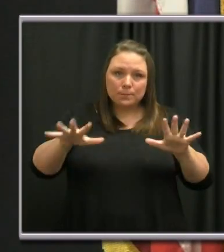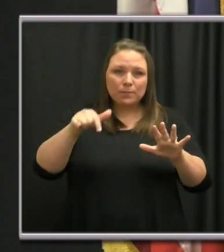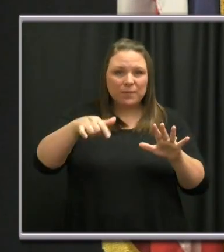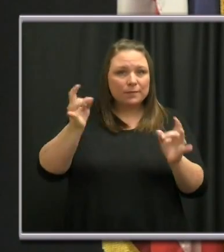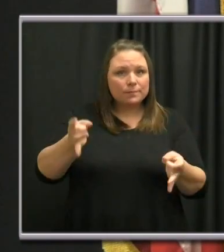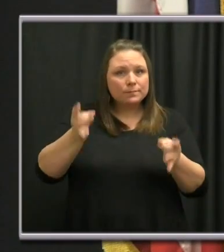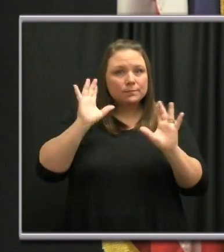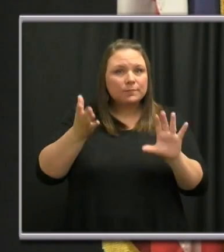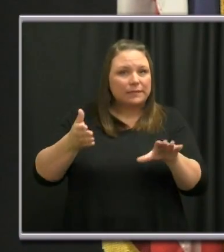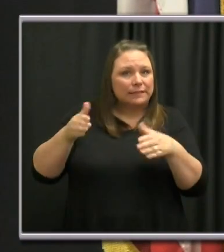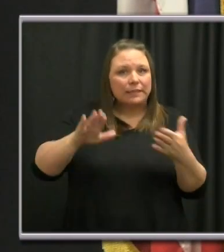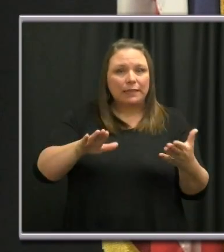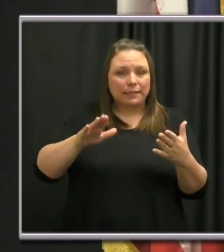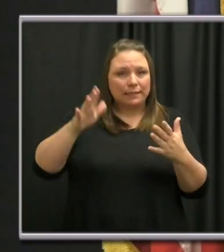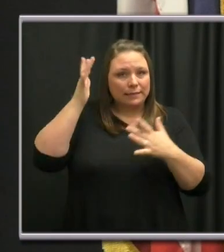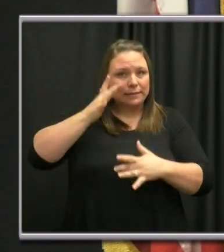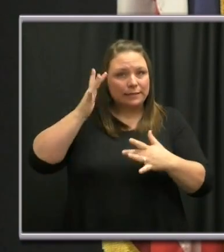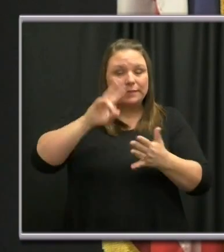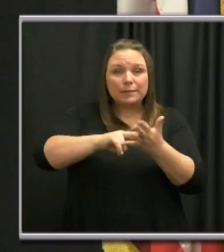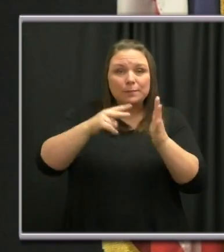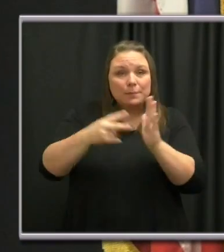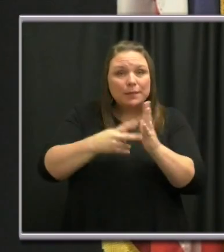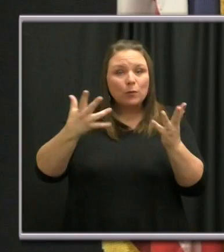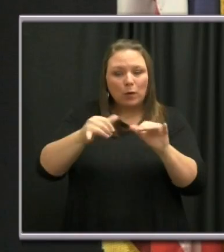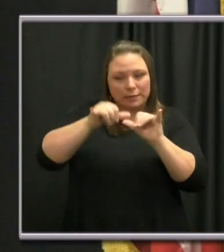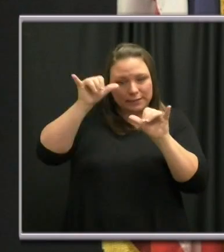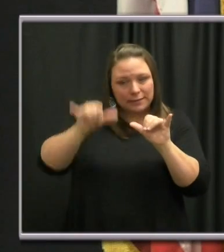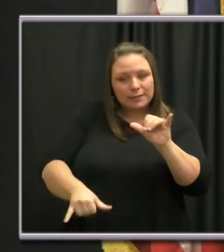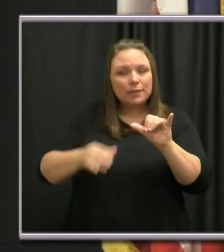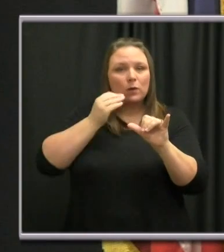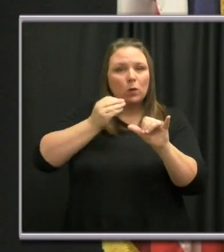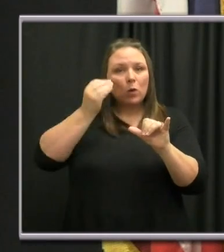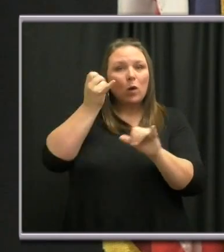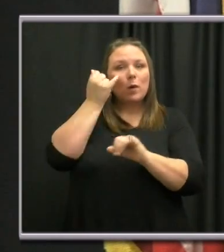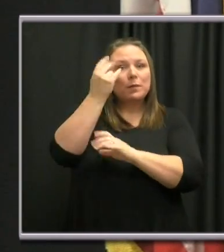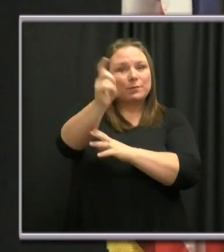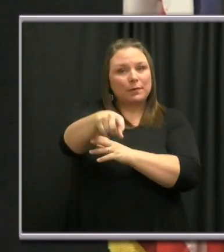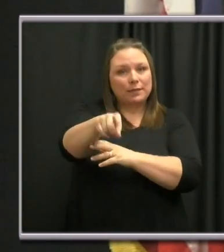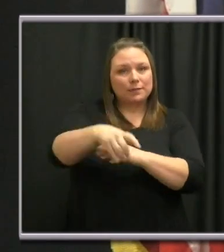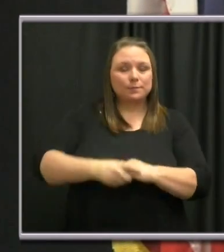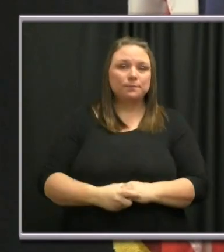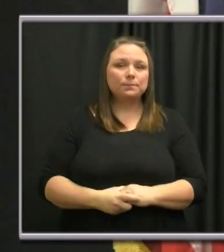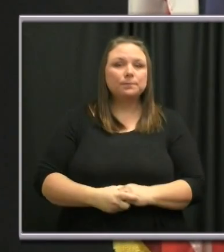AND CONTINUING TO FLATTEN THE CURVE OF THE DEADLY THIS DEADLY